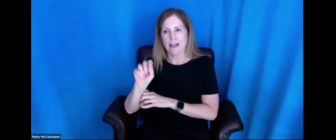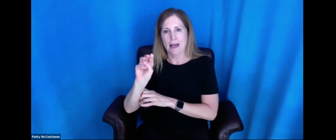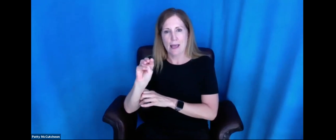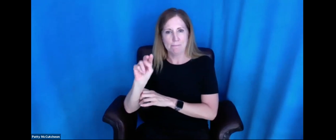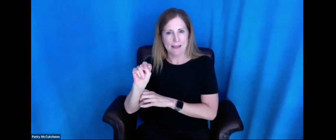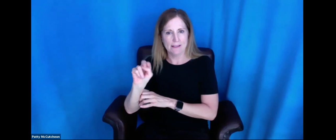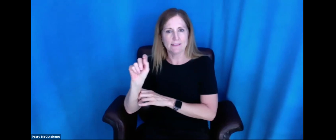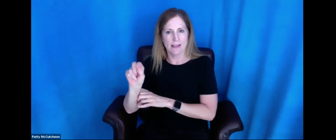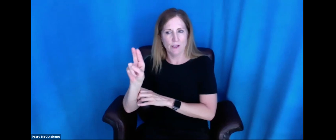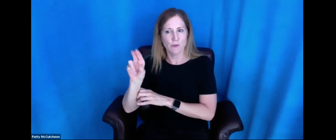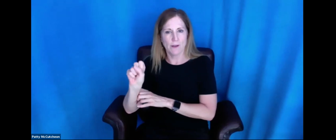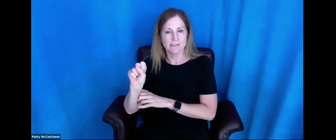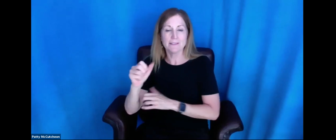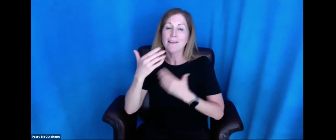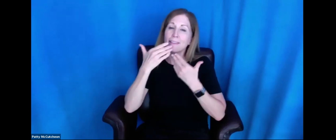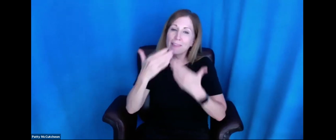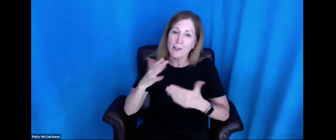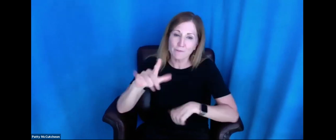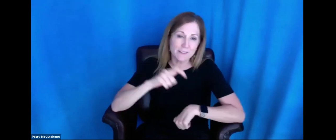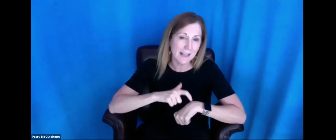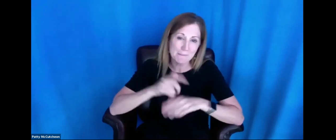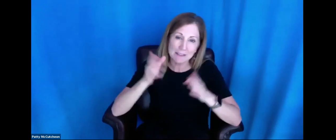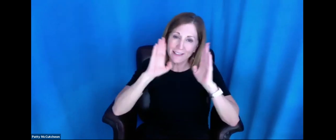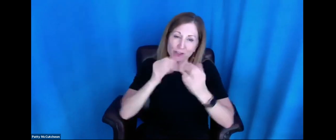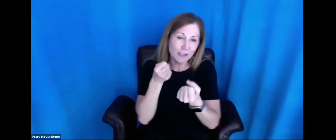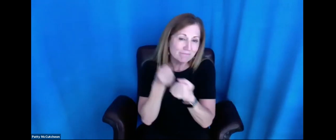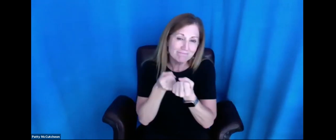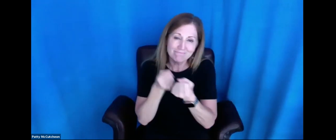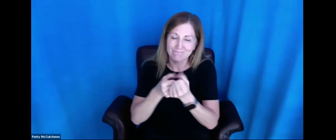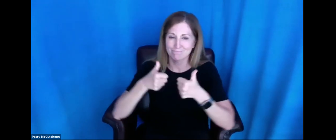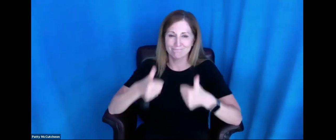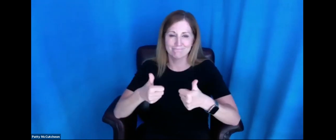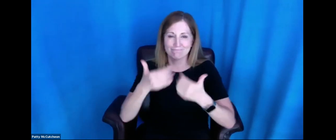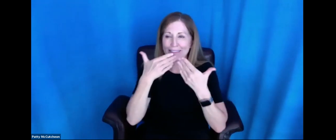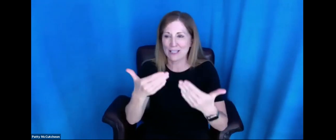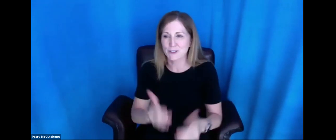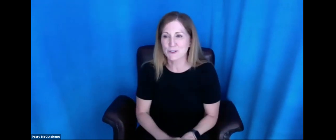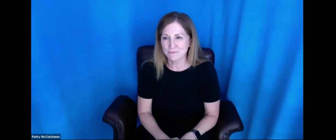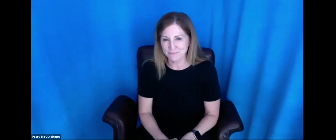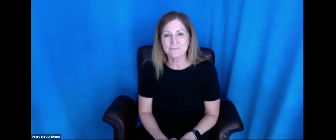And I appreciate your time and attention and advocacy. Thank you. Jessalyn Akerman-Frank: Thank you so much.